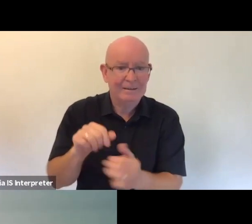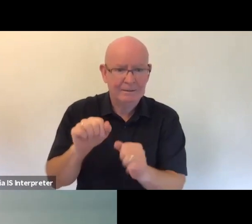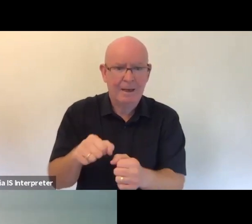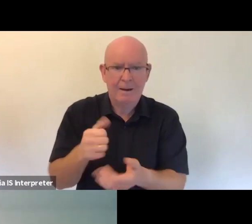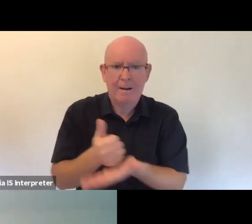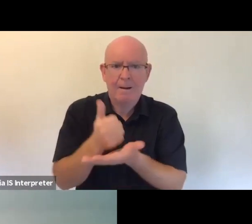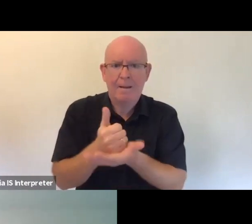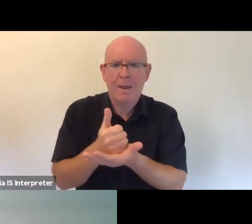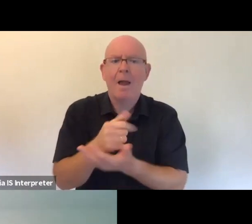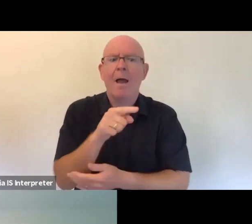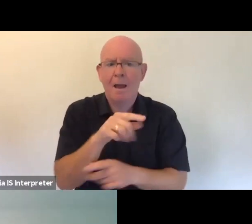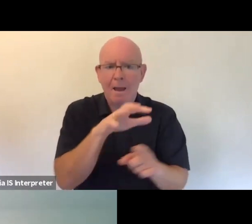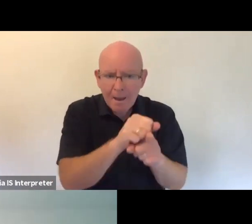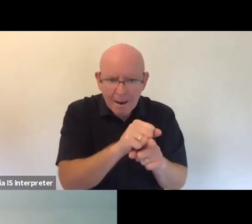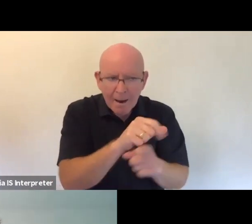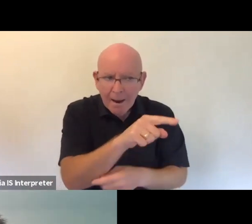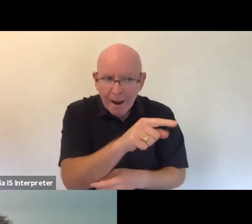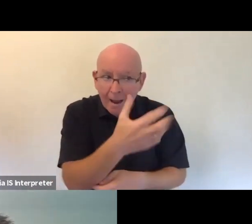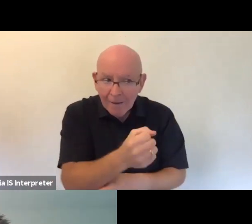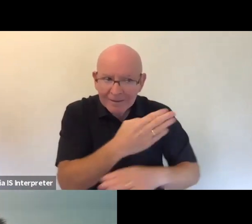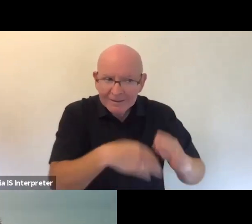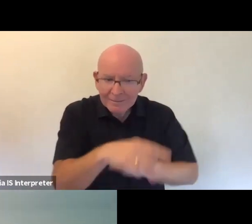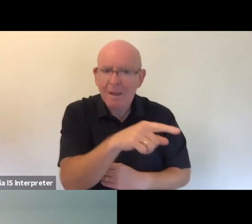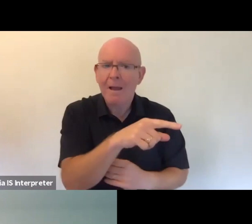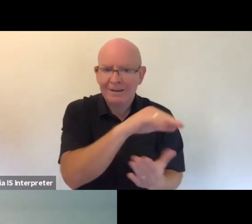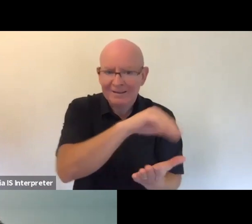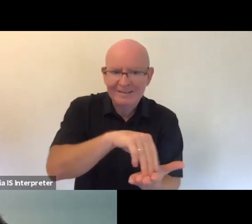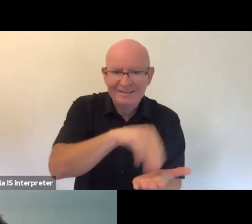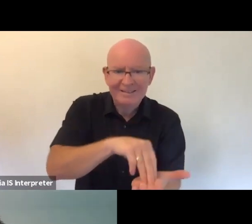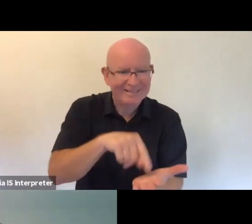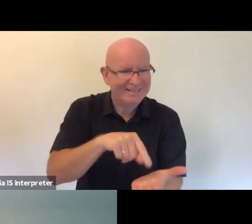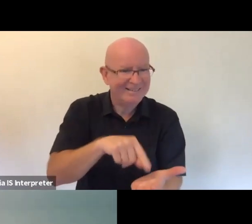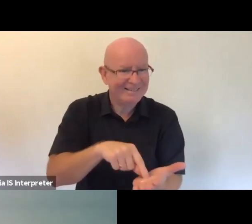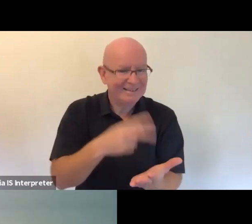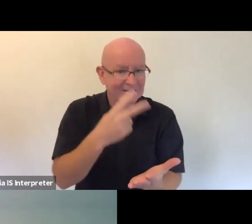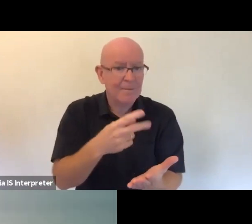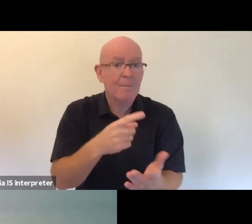is that based on the data that you might get from those first surveys.